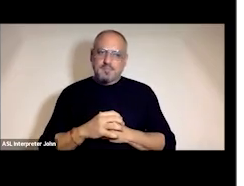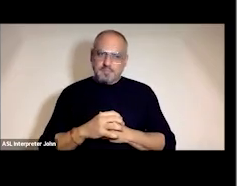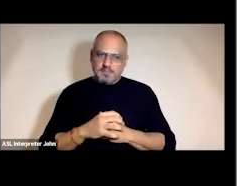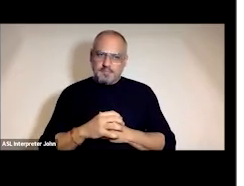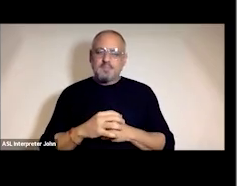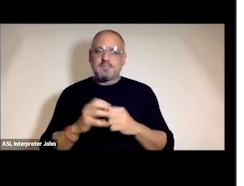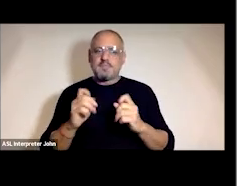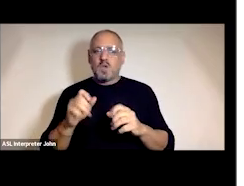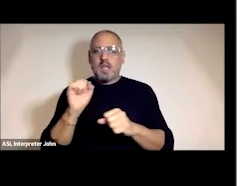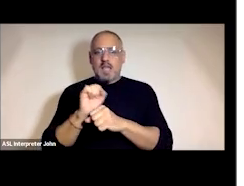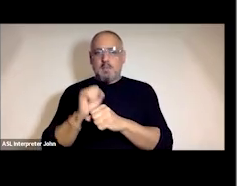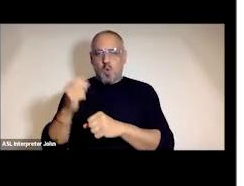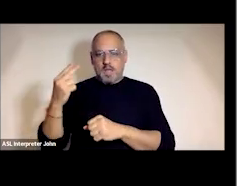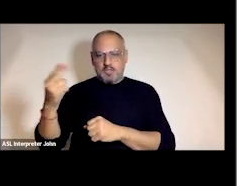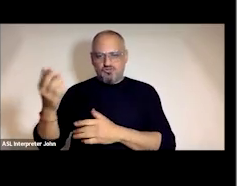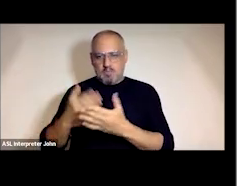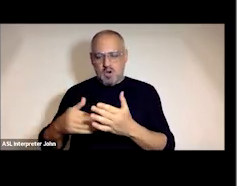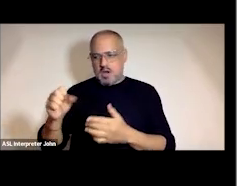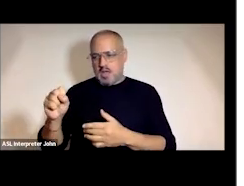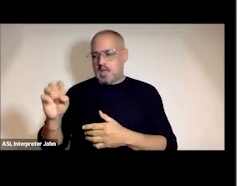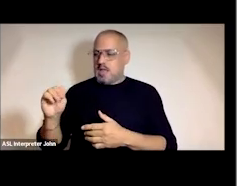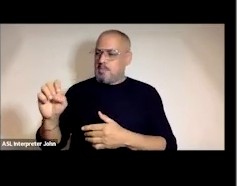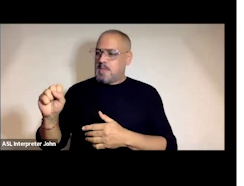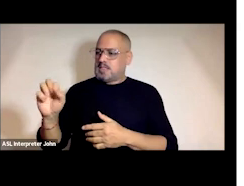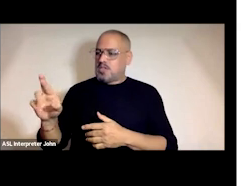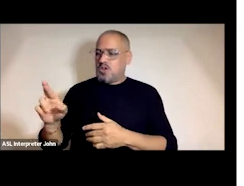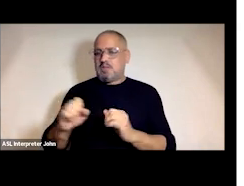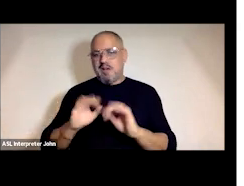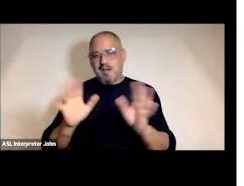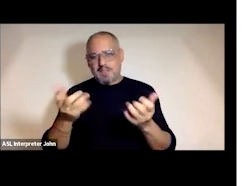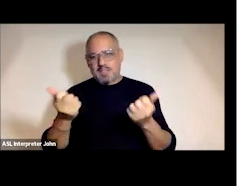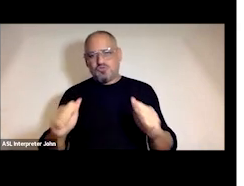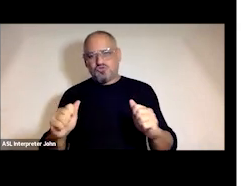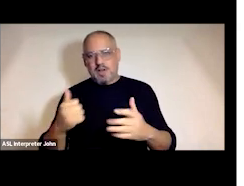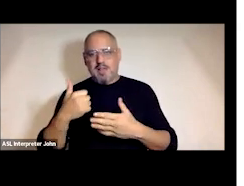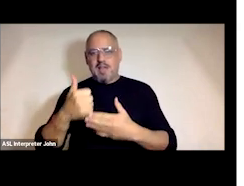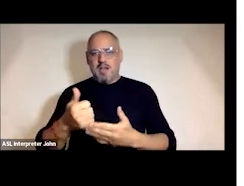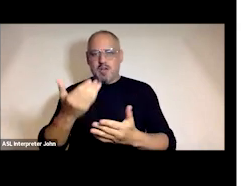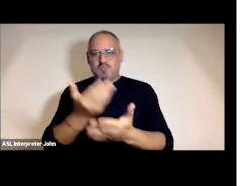Okay, employment history section of the MSR. Obviously, you're trying to help prove to DDS